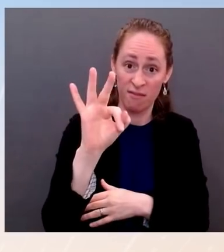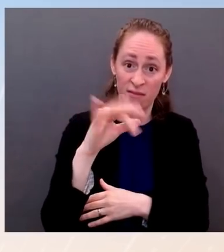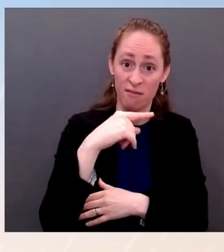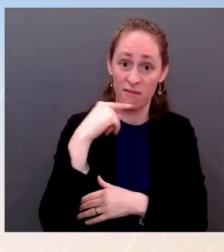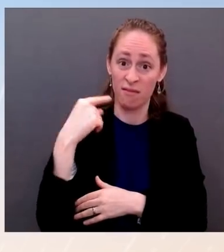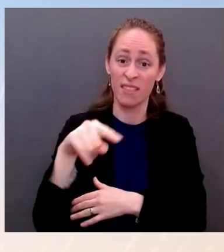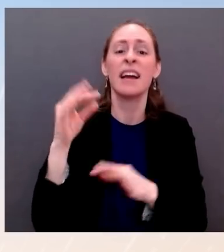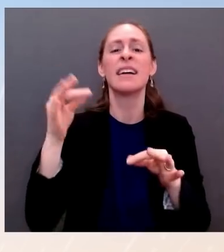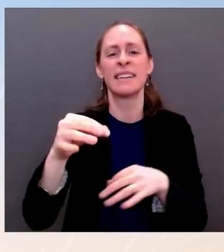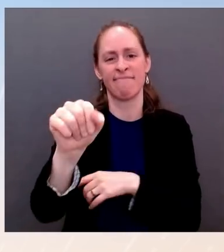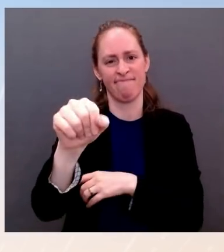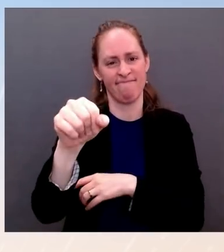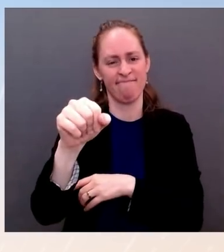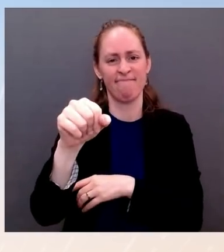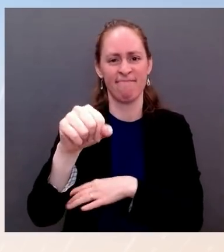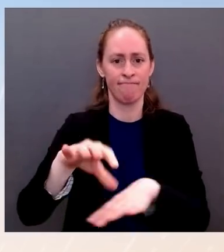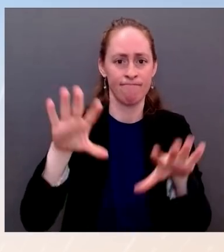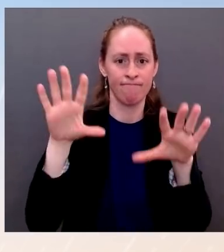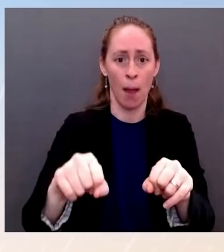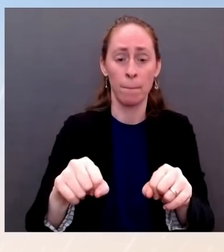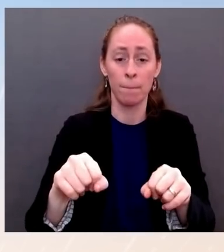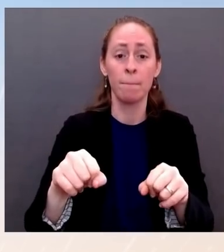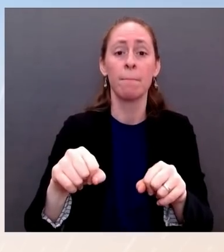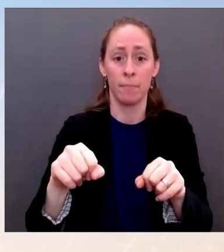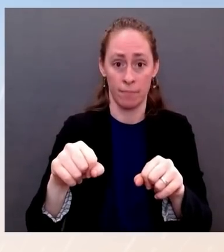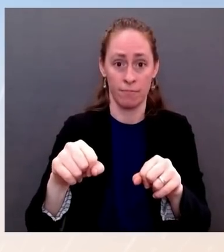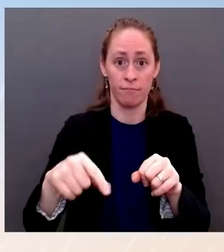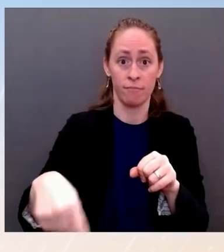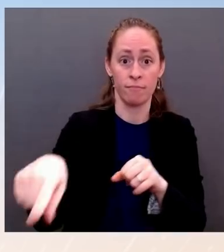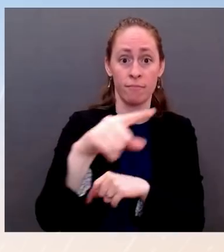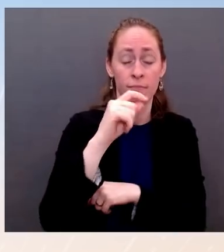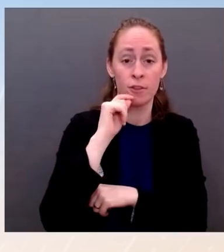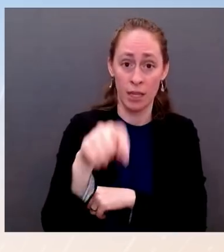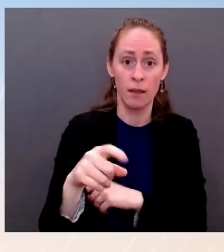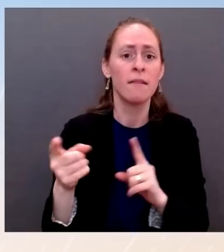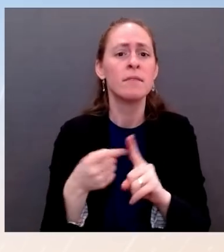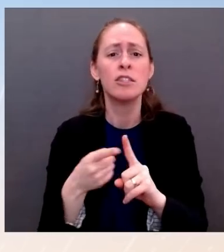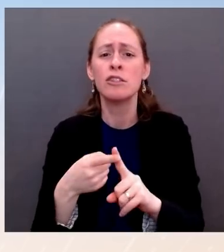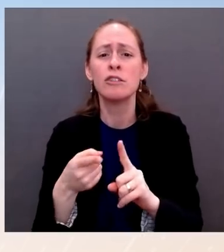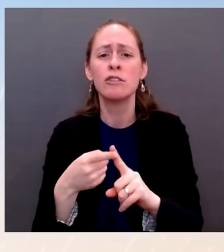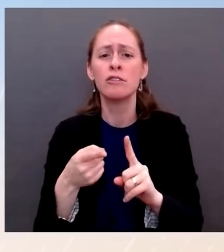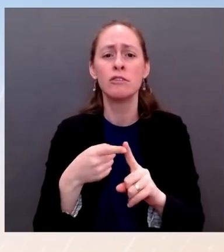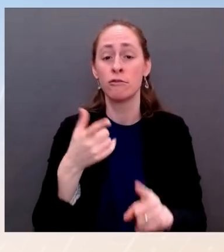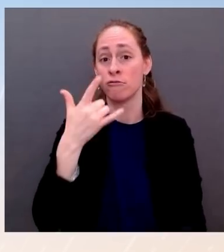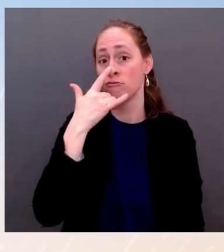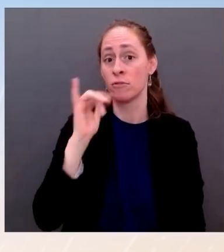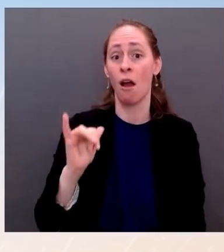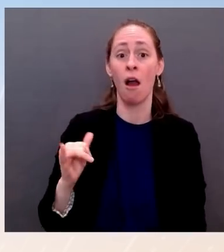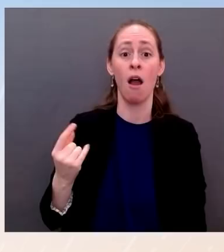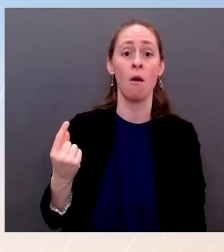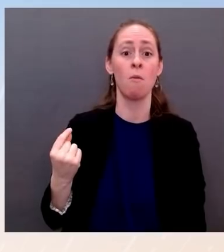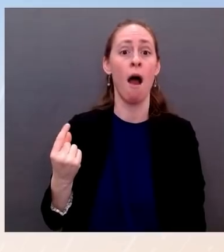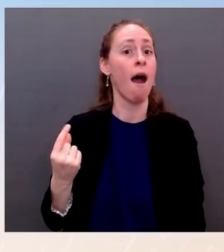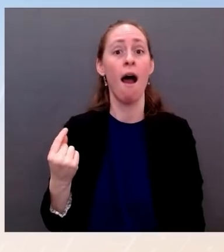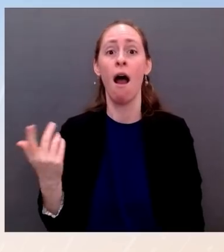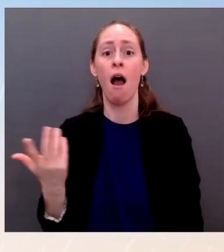a false-flag operation -- something that they generate and try to blame on the Ukrainians as a trigger for military action.